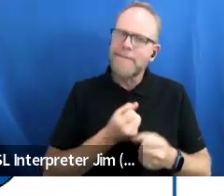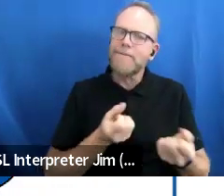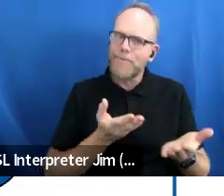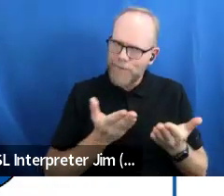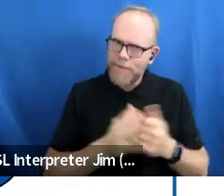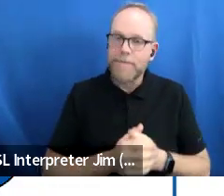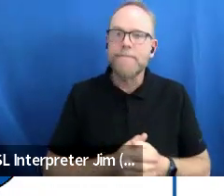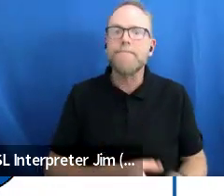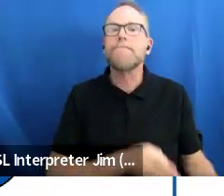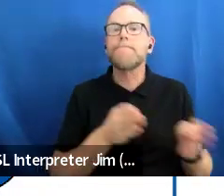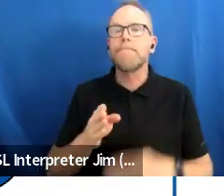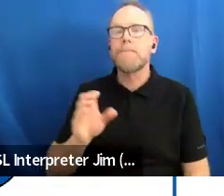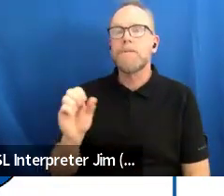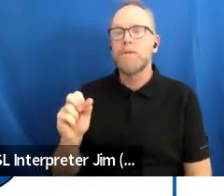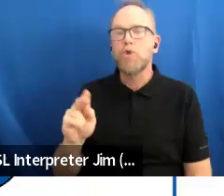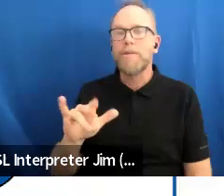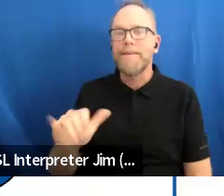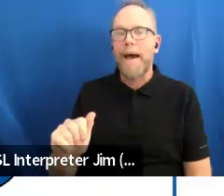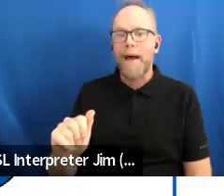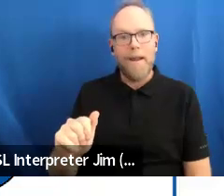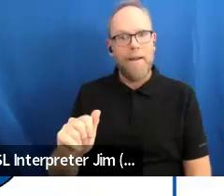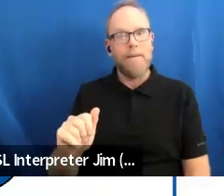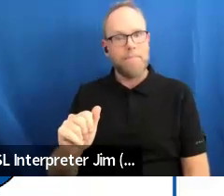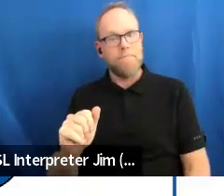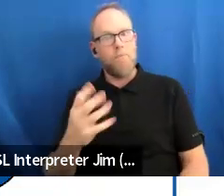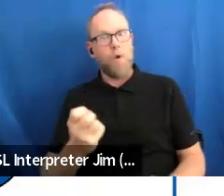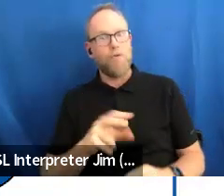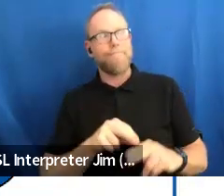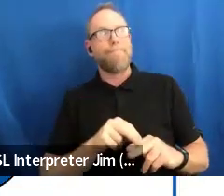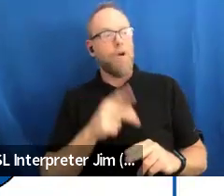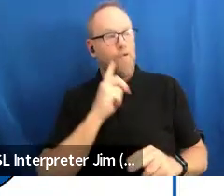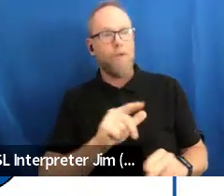the continued fight as Jan was alluding to. In this section.